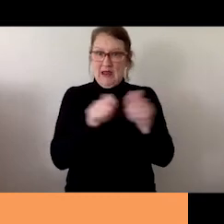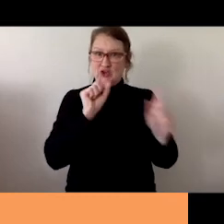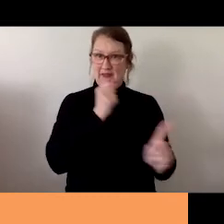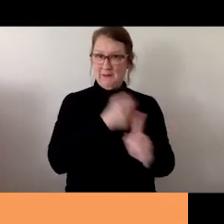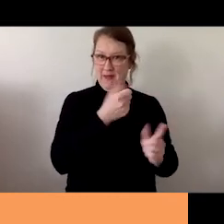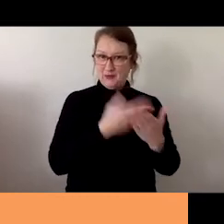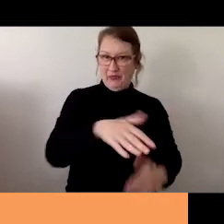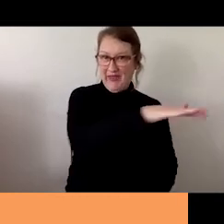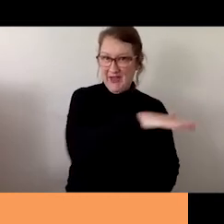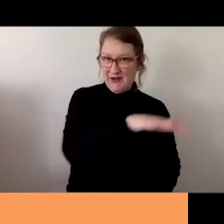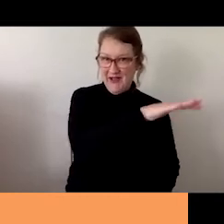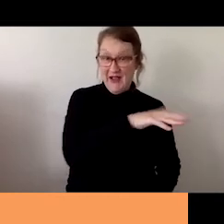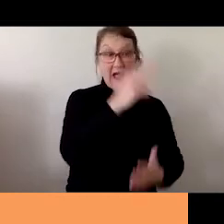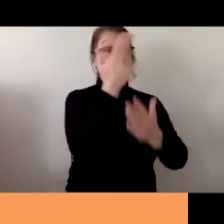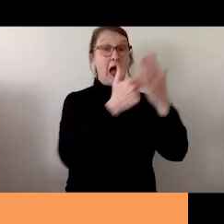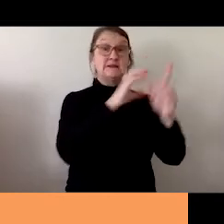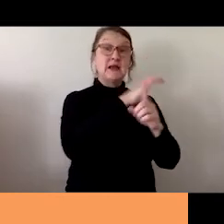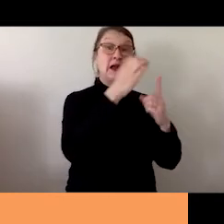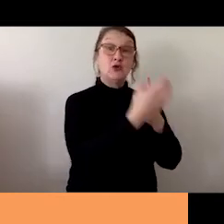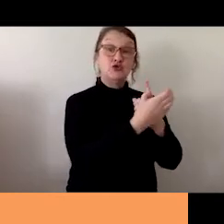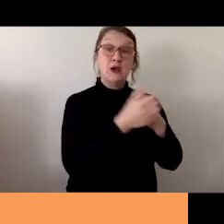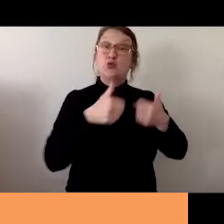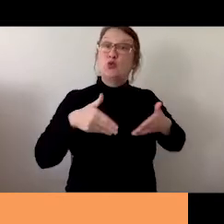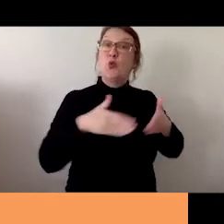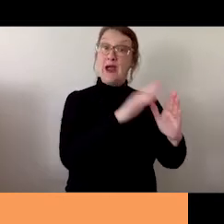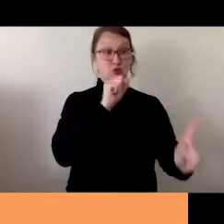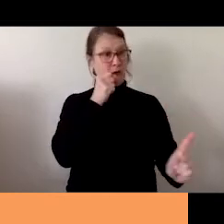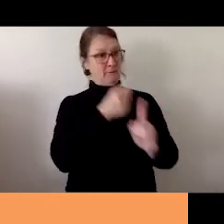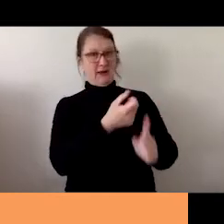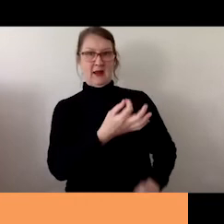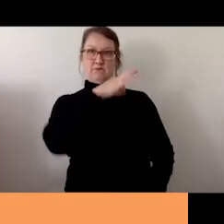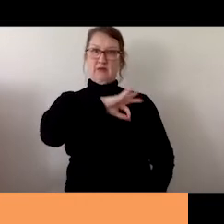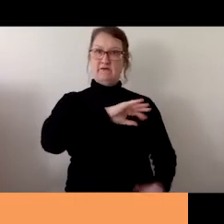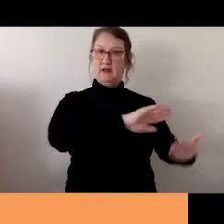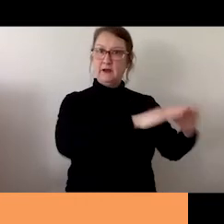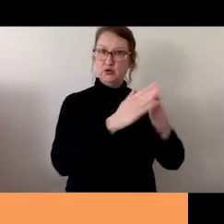organisations are terrific ways to impact and benefit community. Show